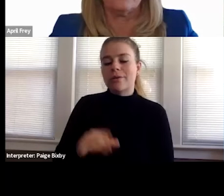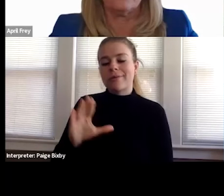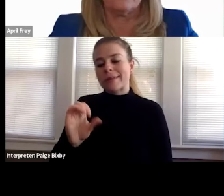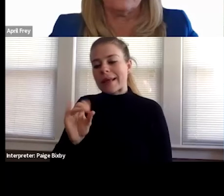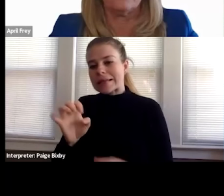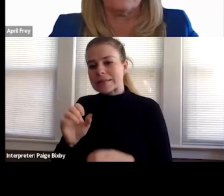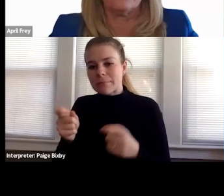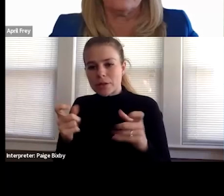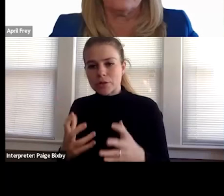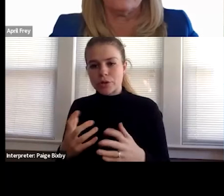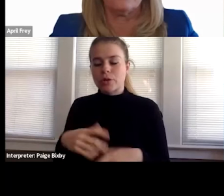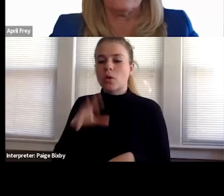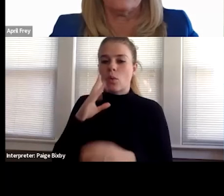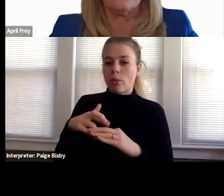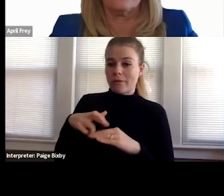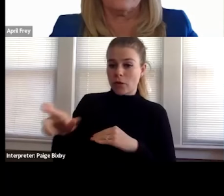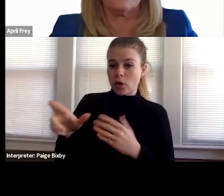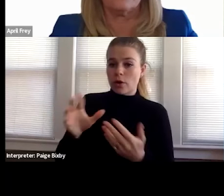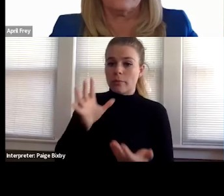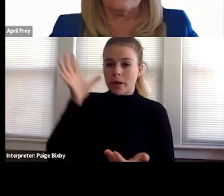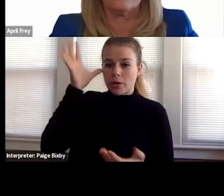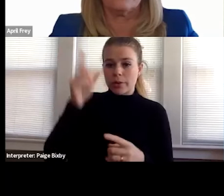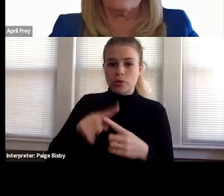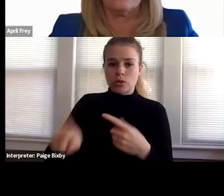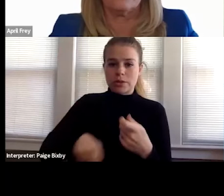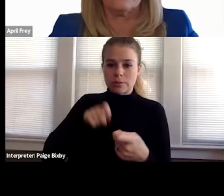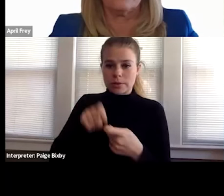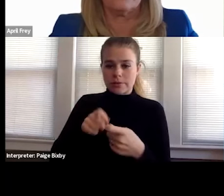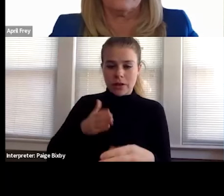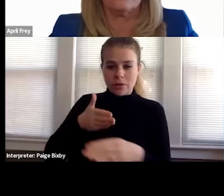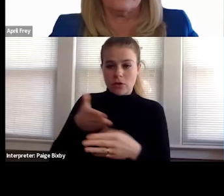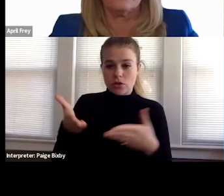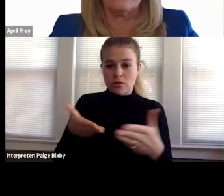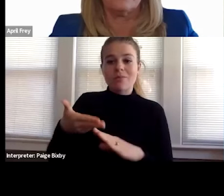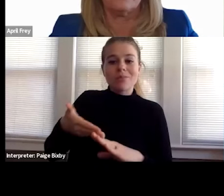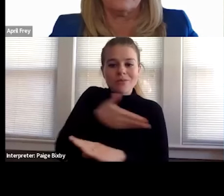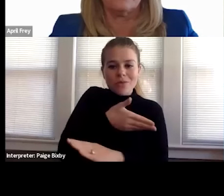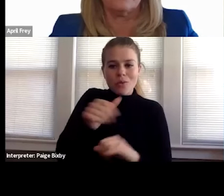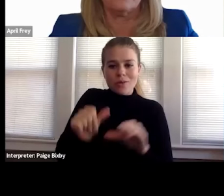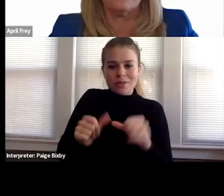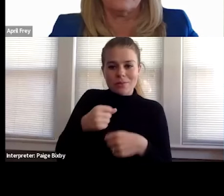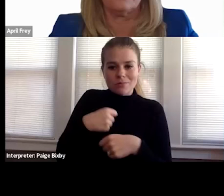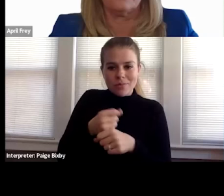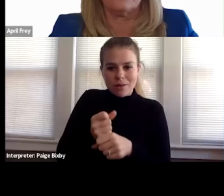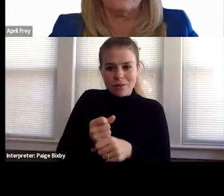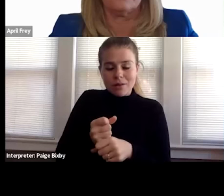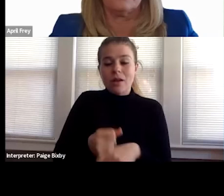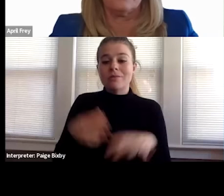to a particular service or intervention prior to having an assessment complete, making determinations on what a family needs based